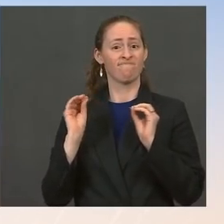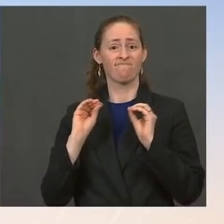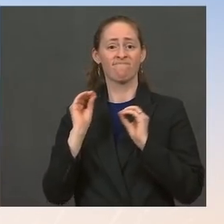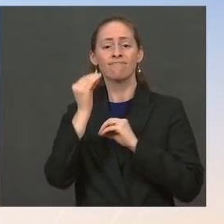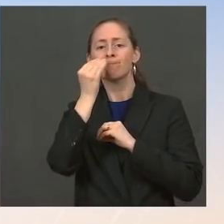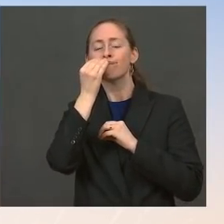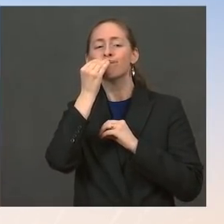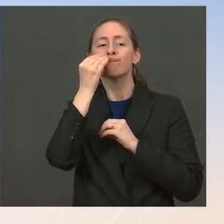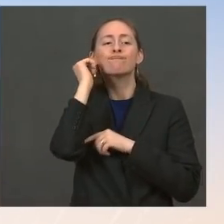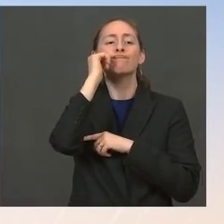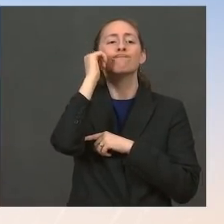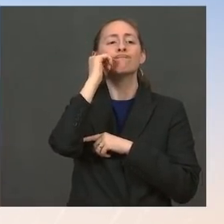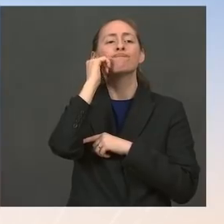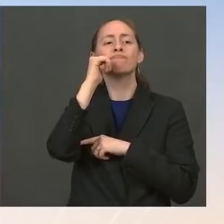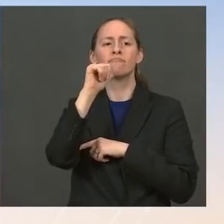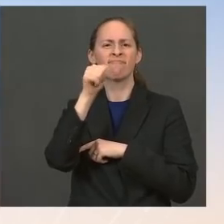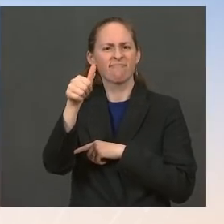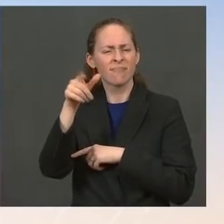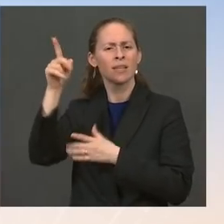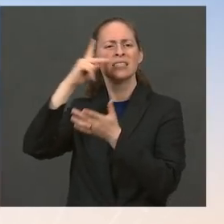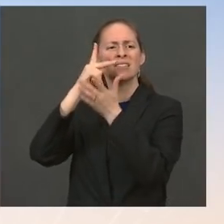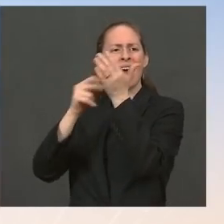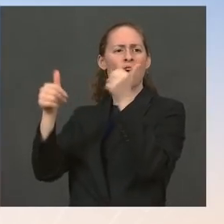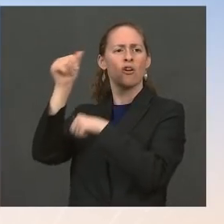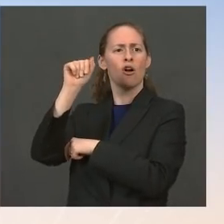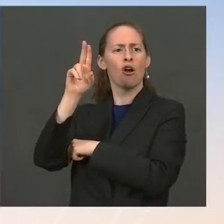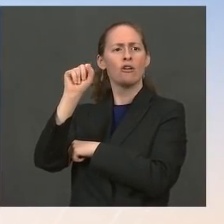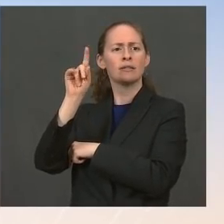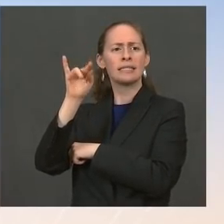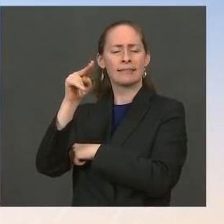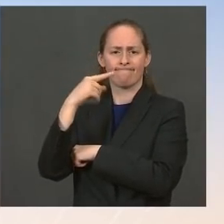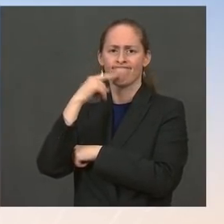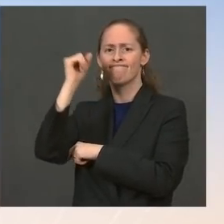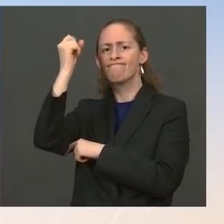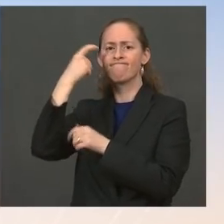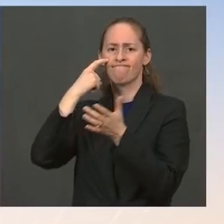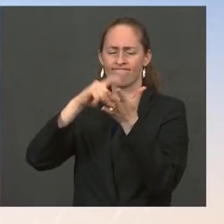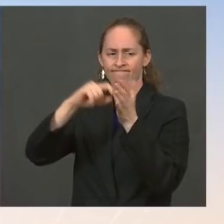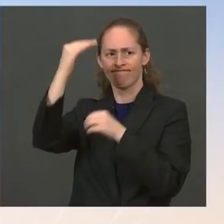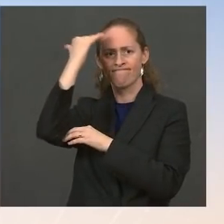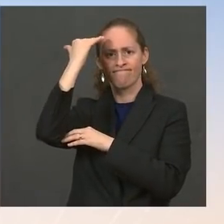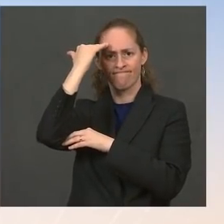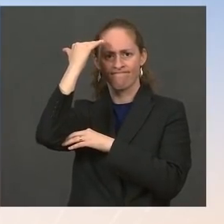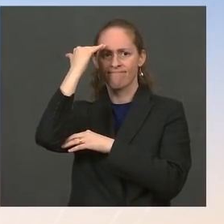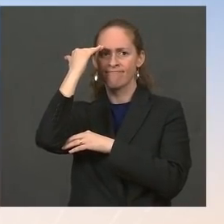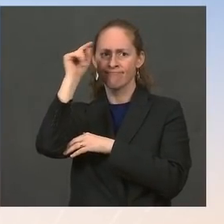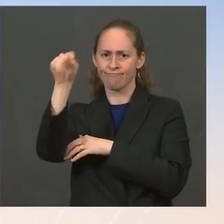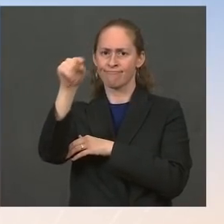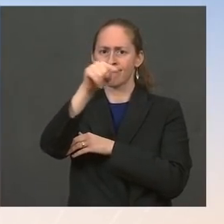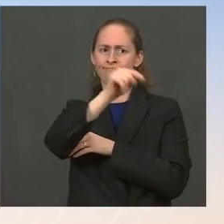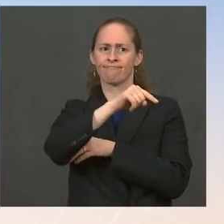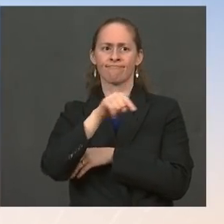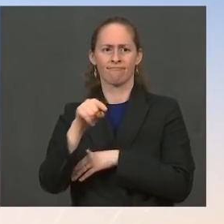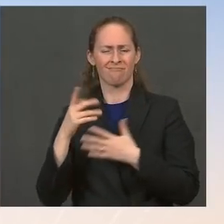talked about this as an issue just this week. I know that Chairman McGovern has been pushing the White House to hold a summit on hunger.